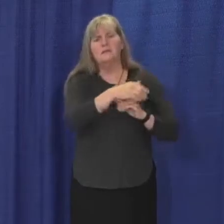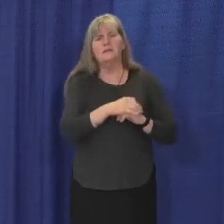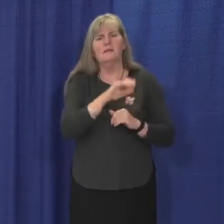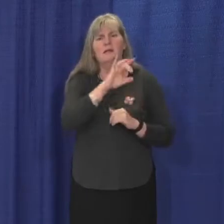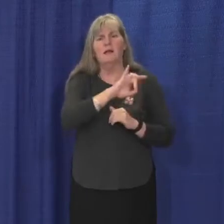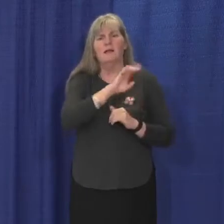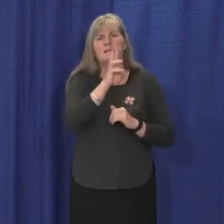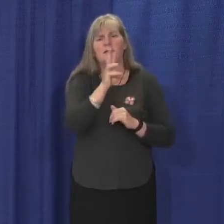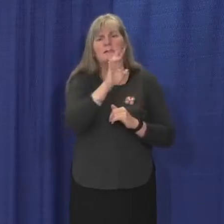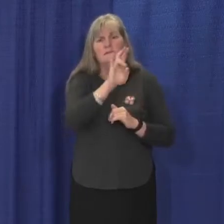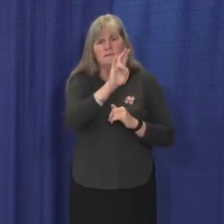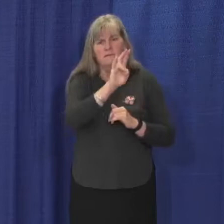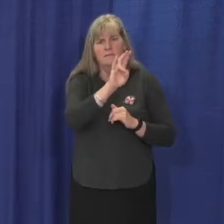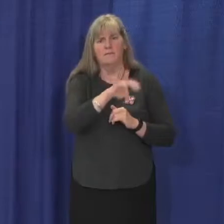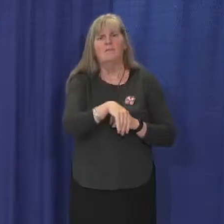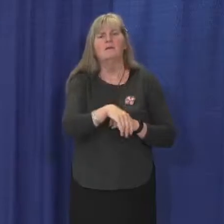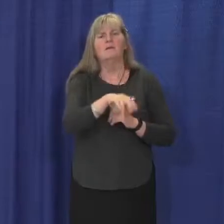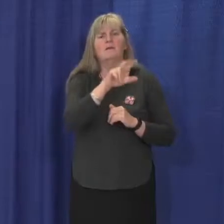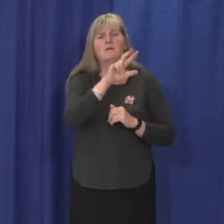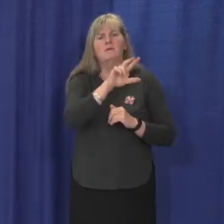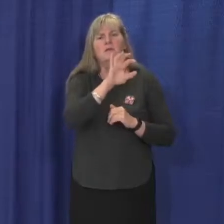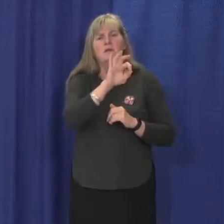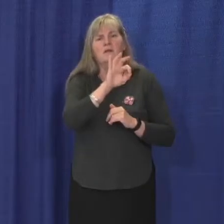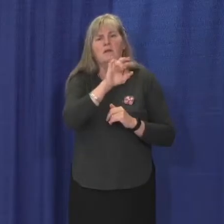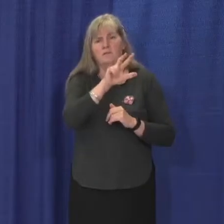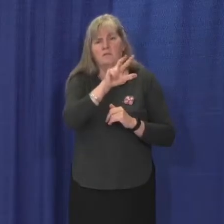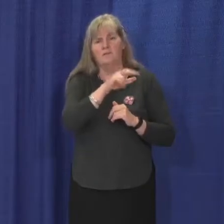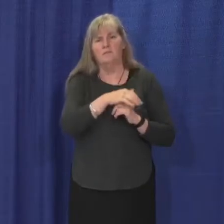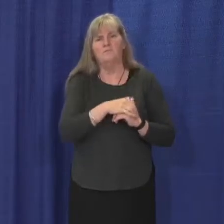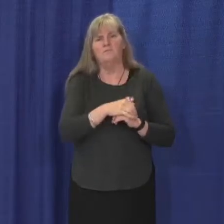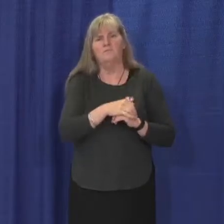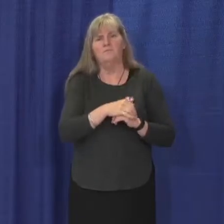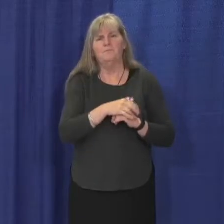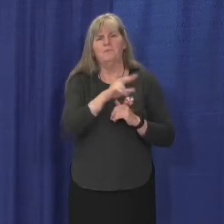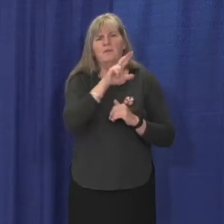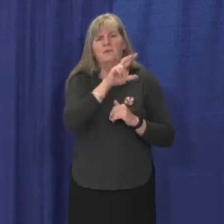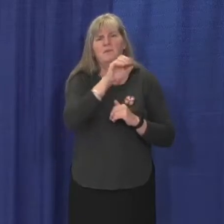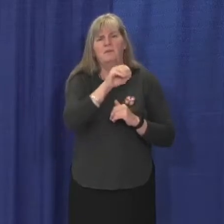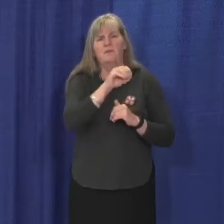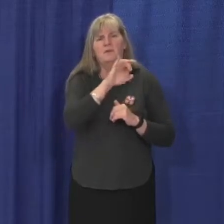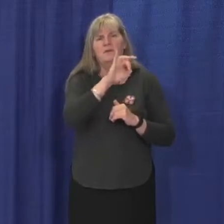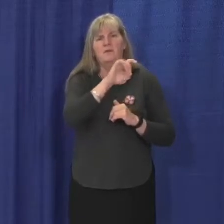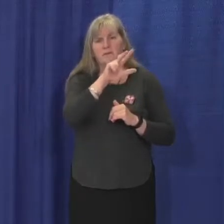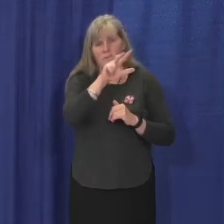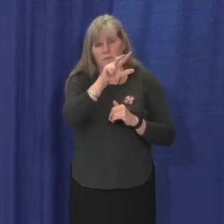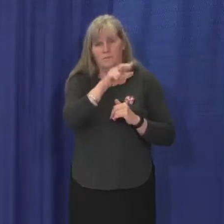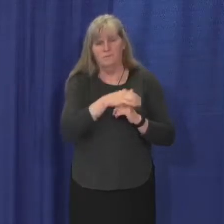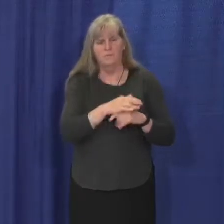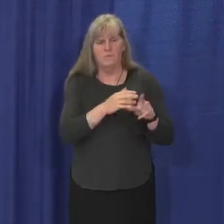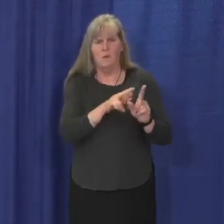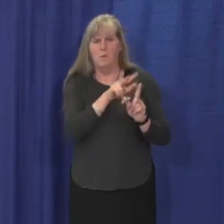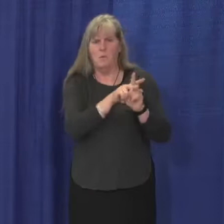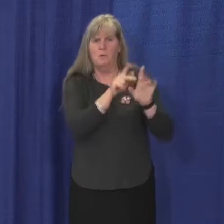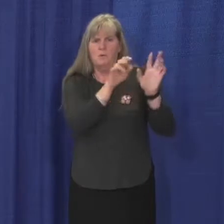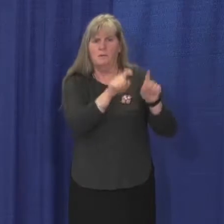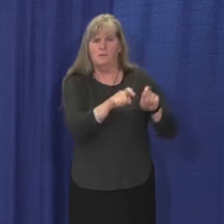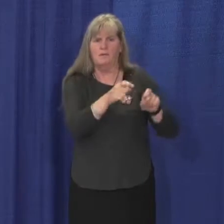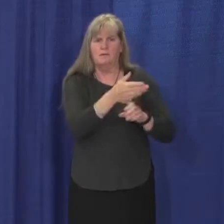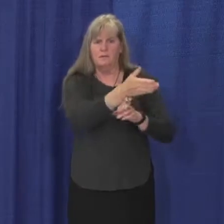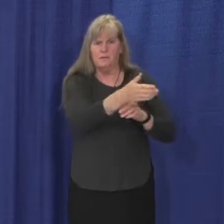Centre at 8673933083 to book an